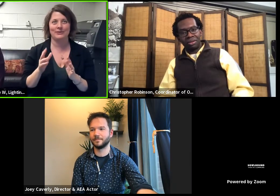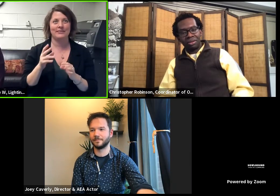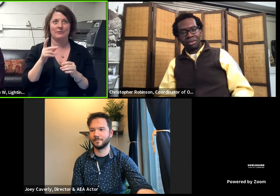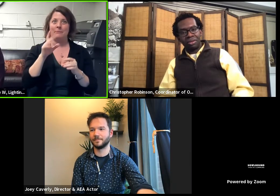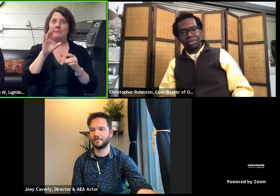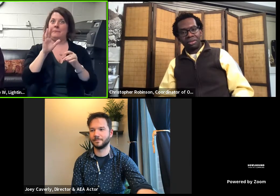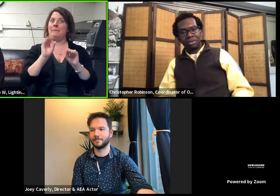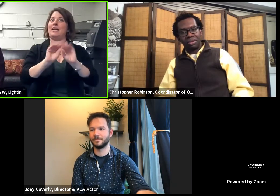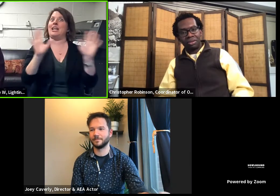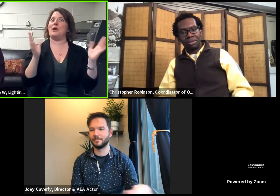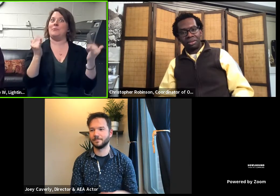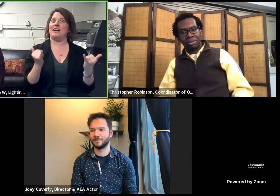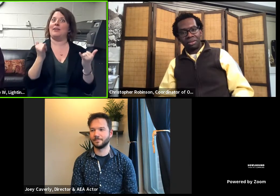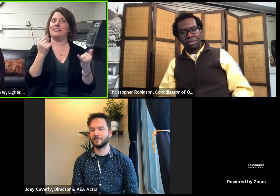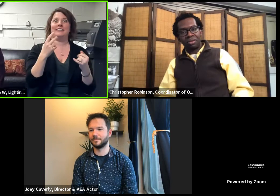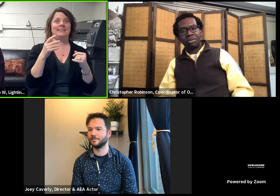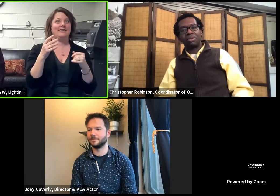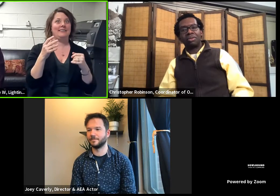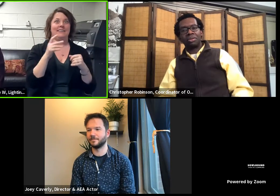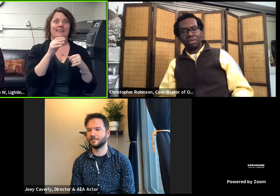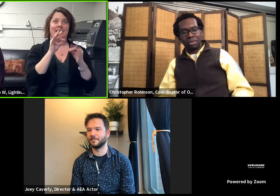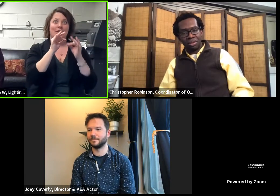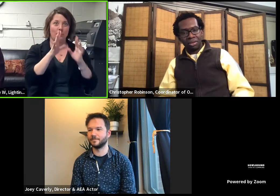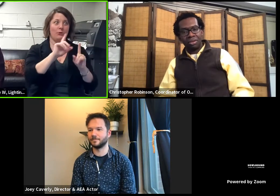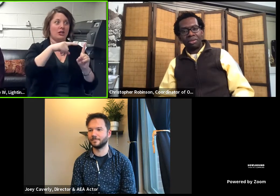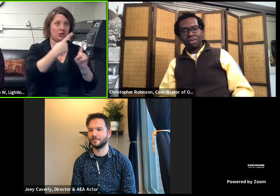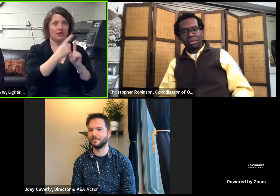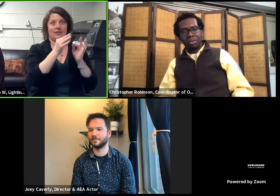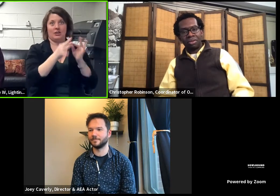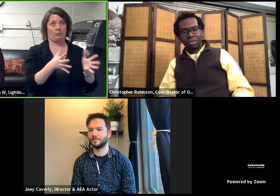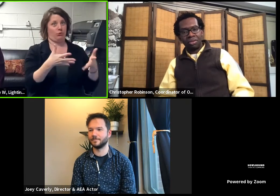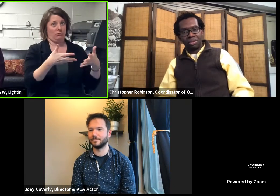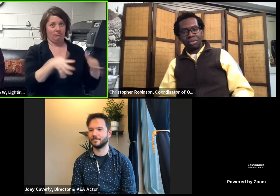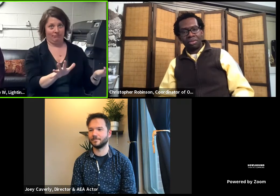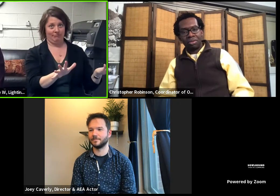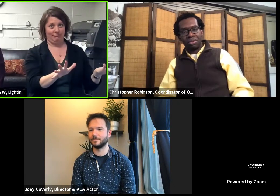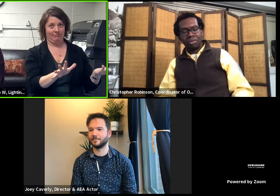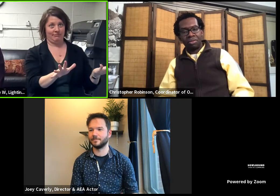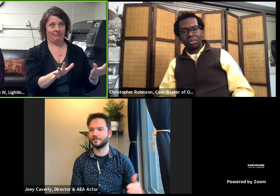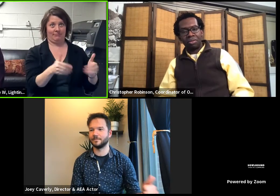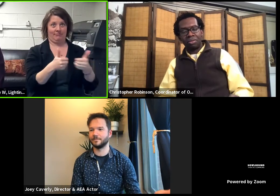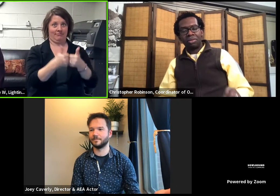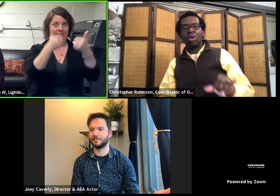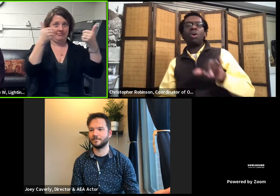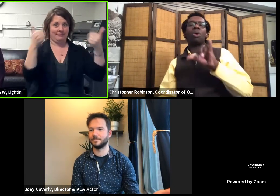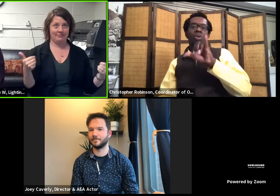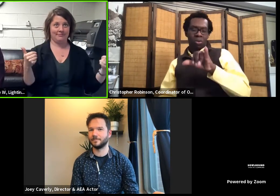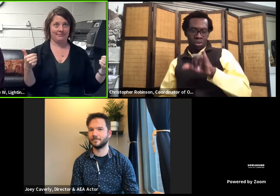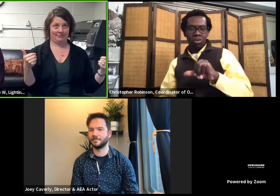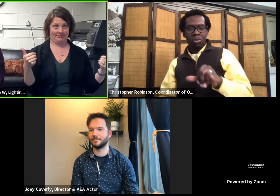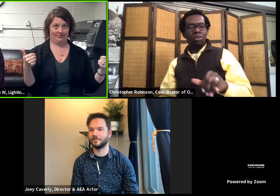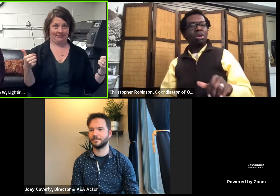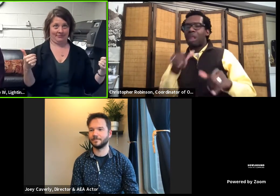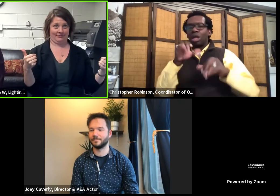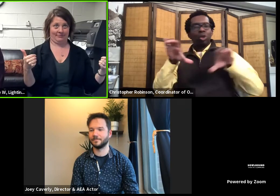and have an assistant that's helping me with my job, not, like, assistant who's an interpreter. I want those things to be separate